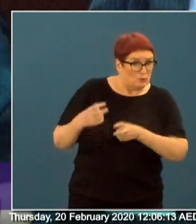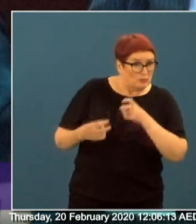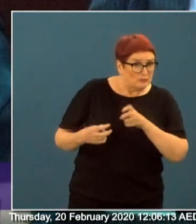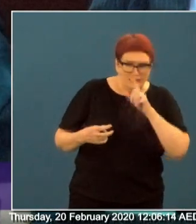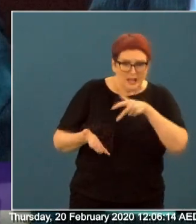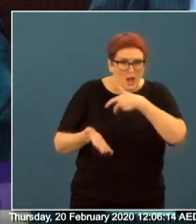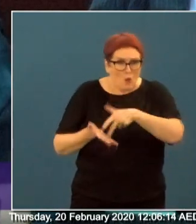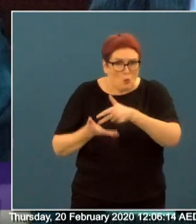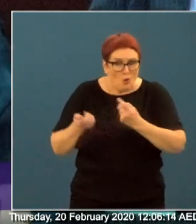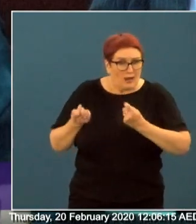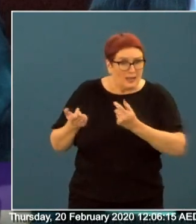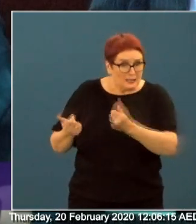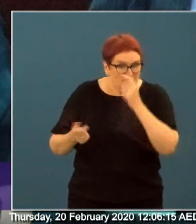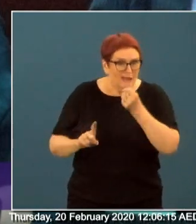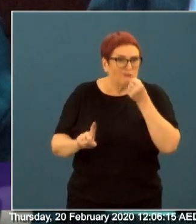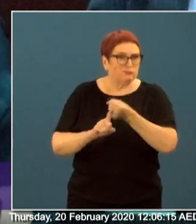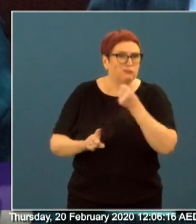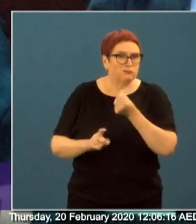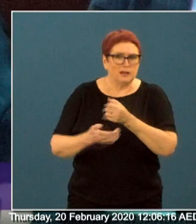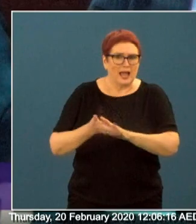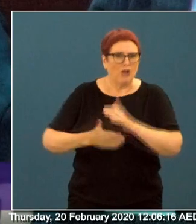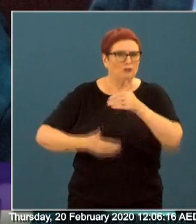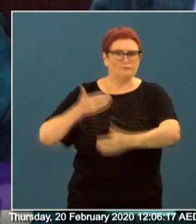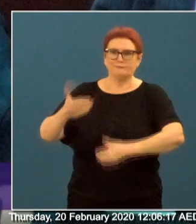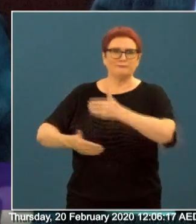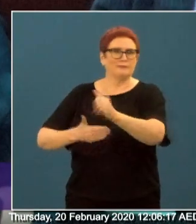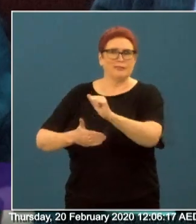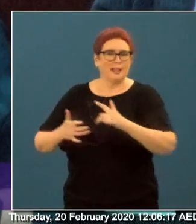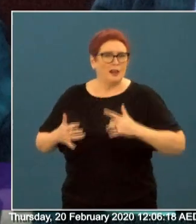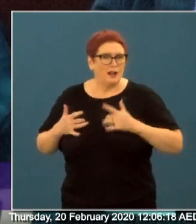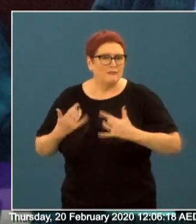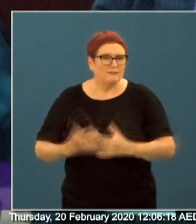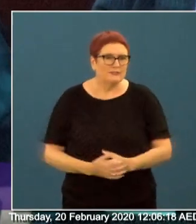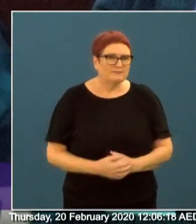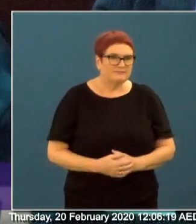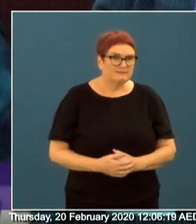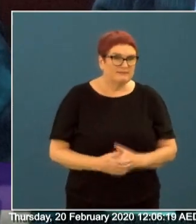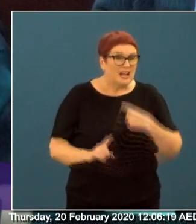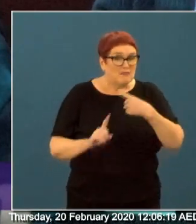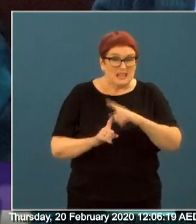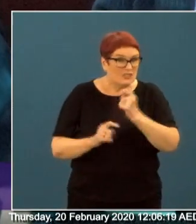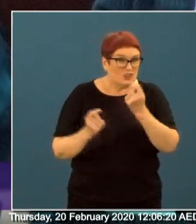have an impact in terms of adaptive functioning, but also capacity to access health services without the